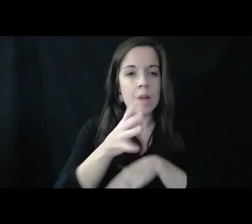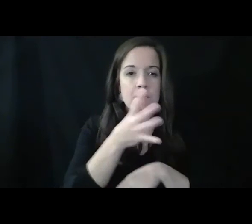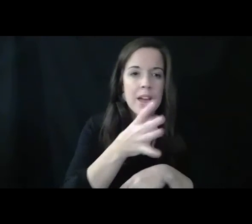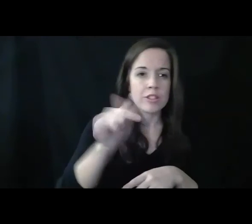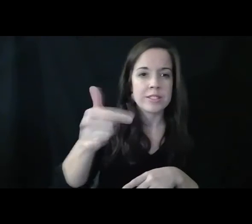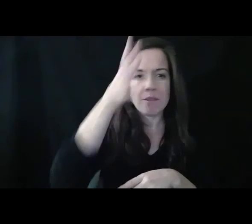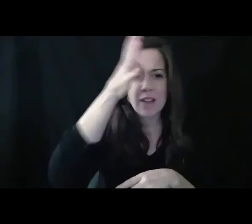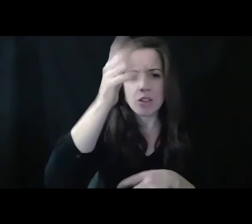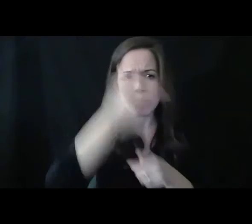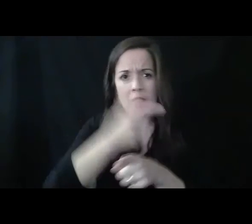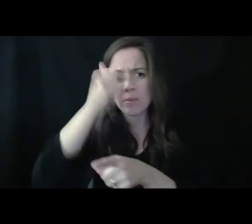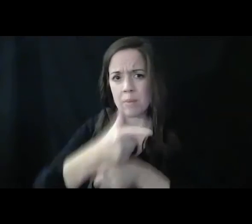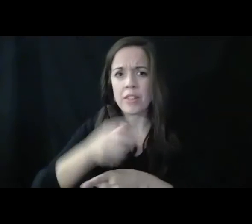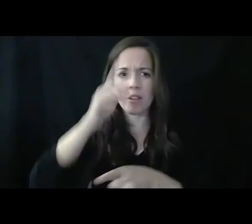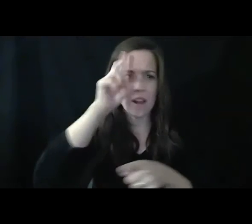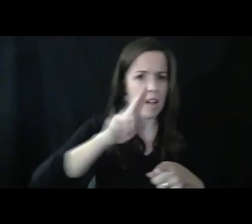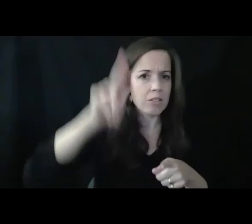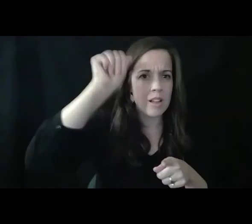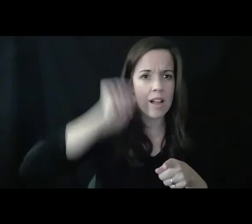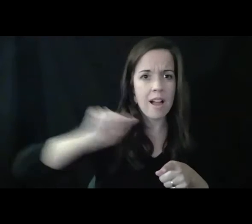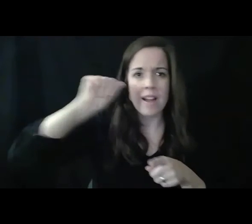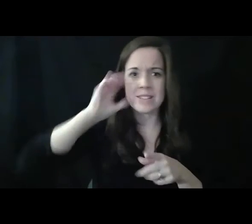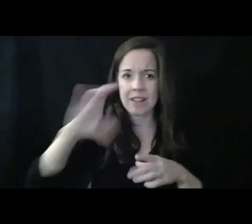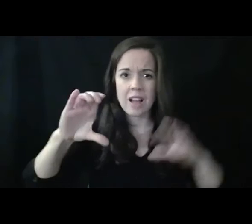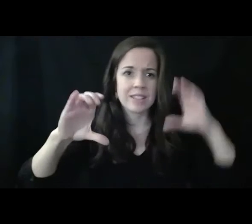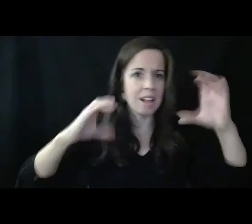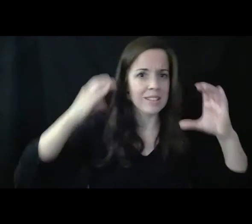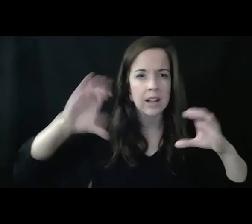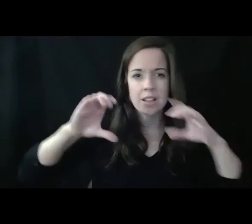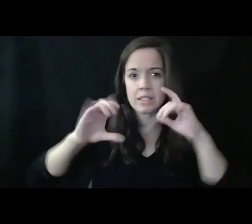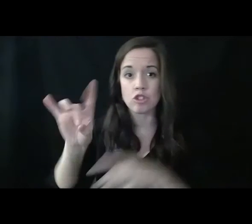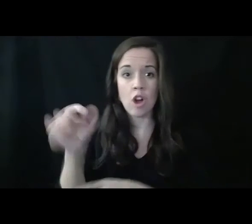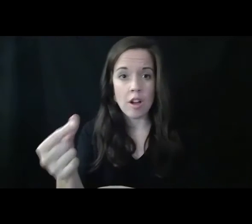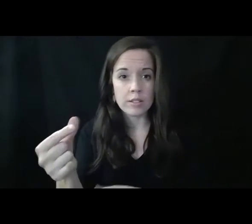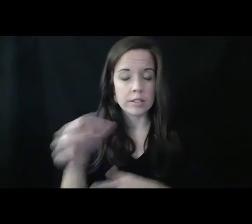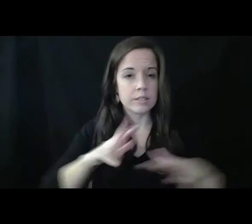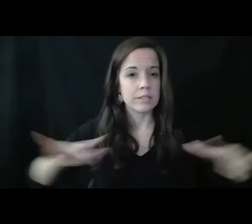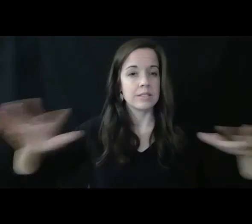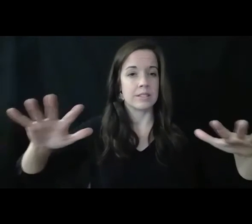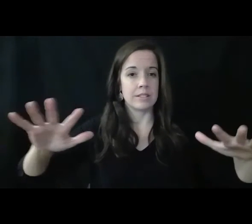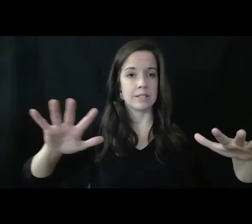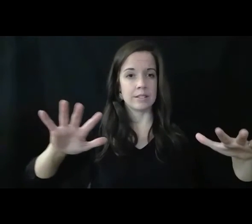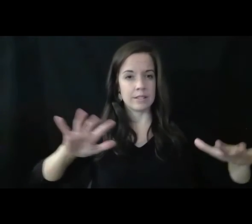brother, uncle, aunt, cousin, cousin, cousin, cousin, dog. Then there’s me, the surplus.